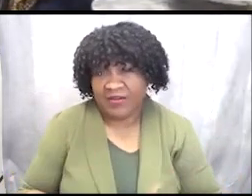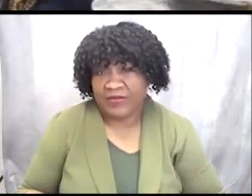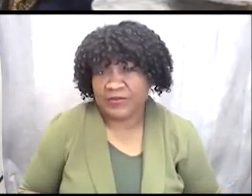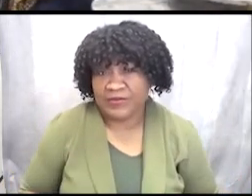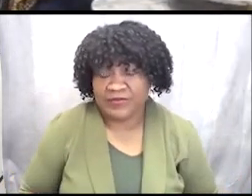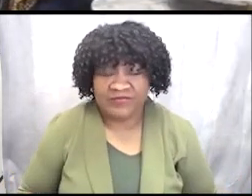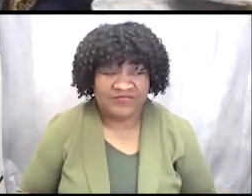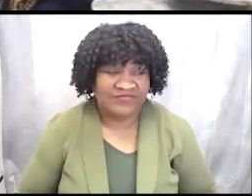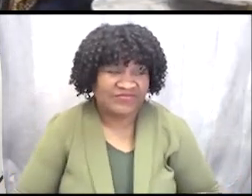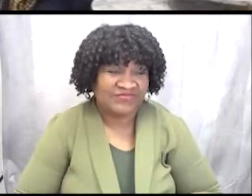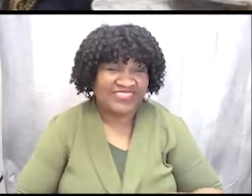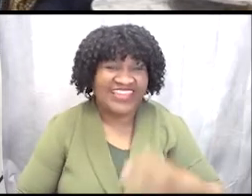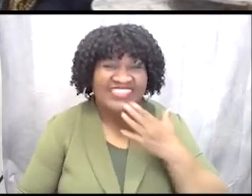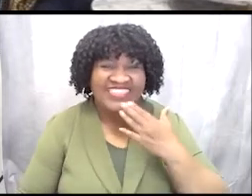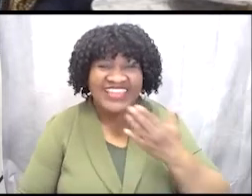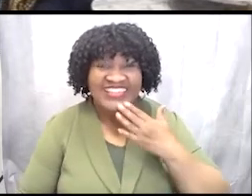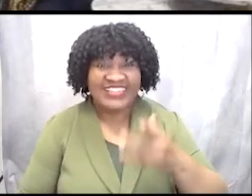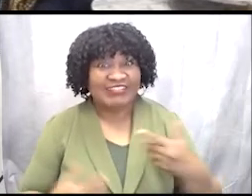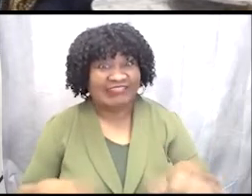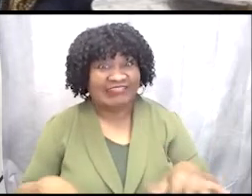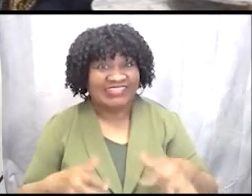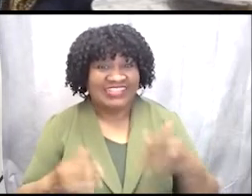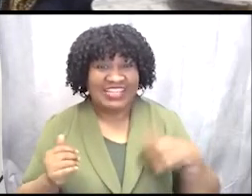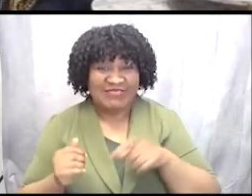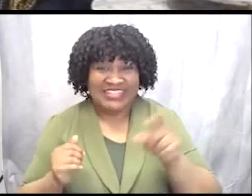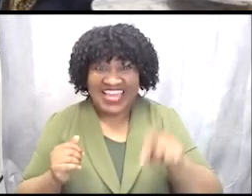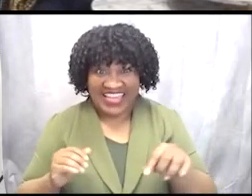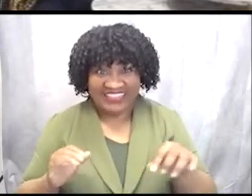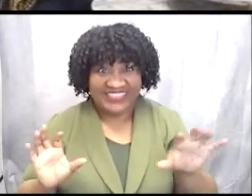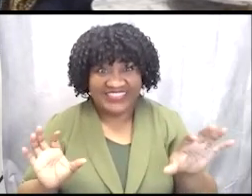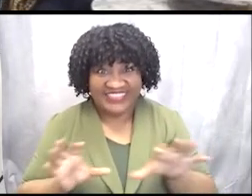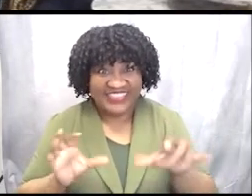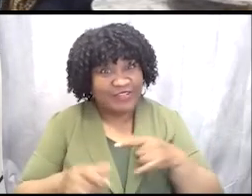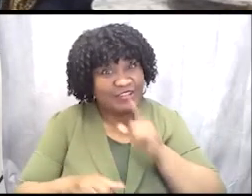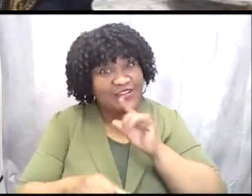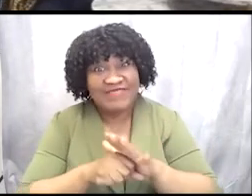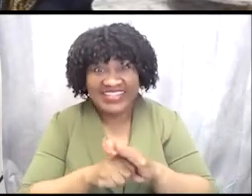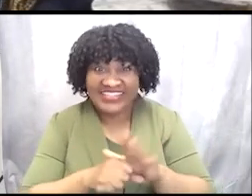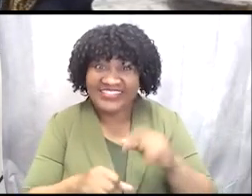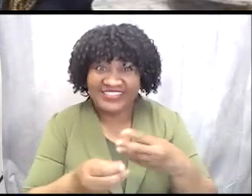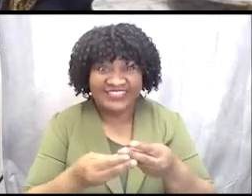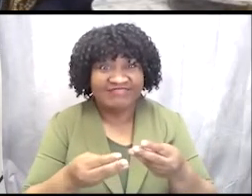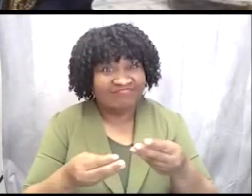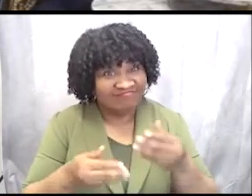Thank you. That's a big charge, but it's one that I know we're committed to addressing here at BERC.